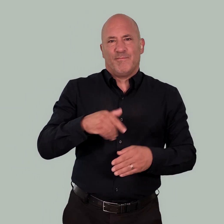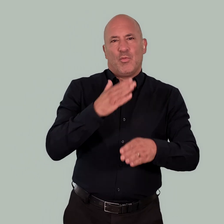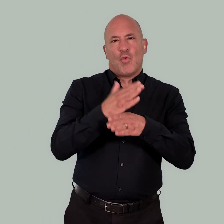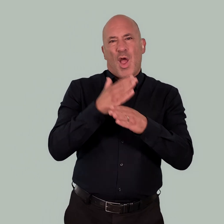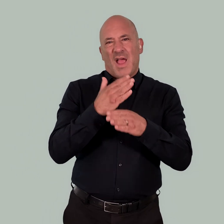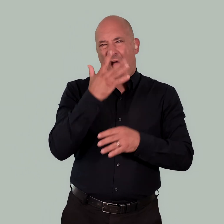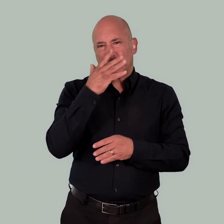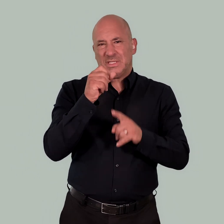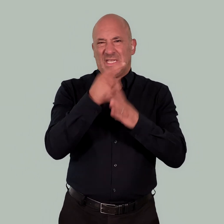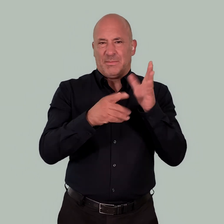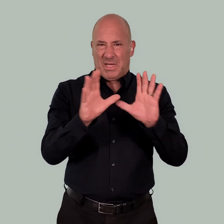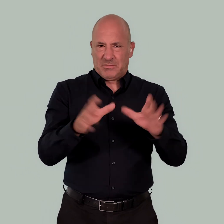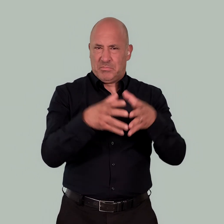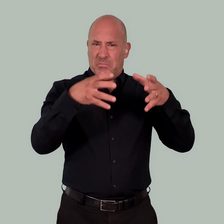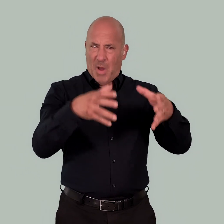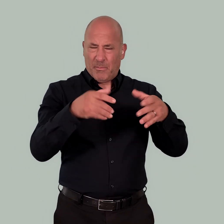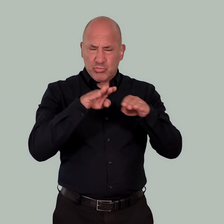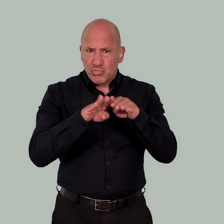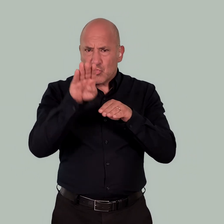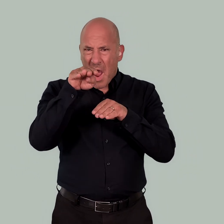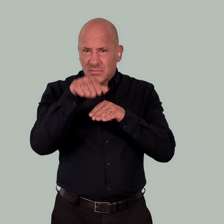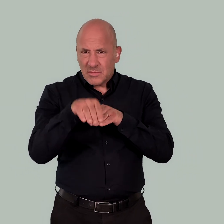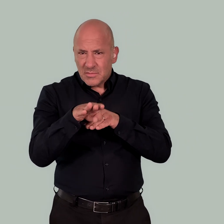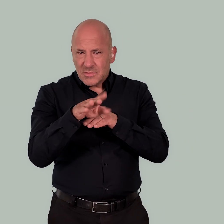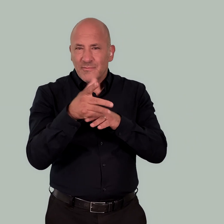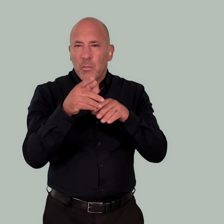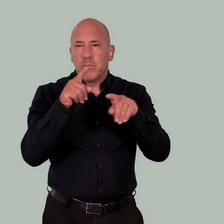2.4 Trends in working age disability prevalence